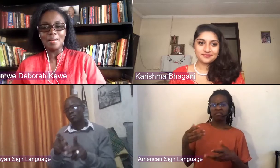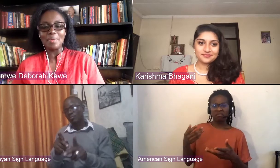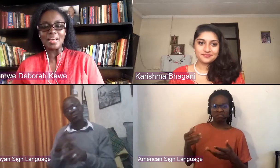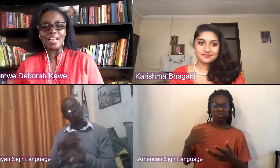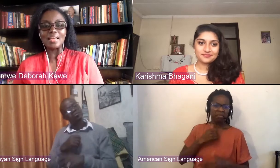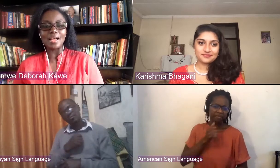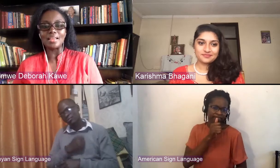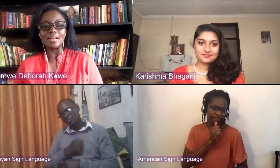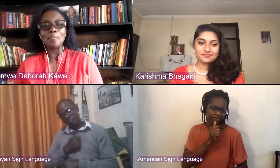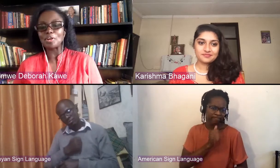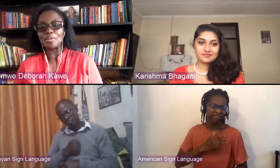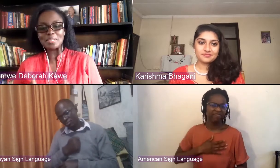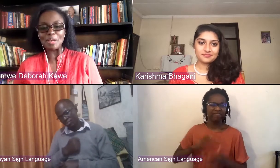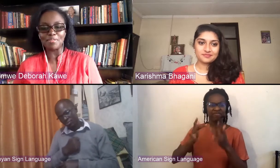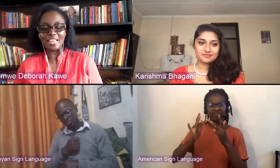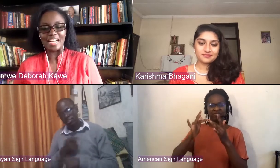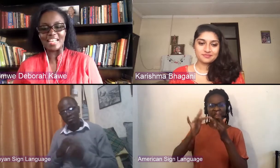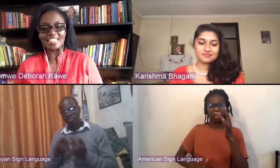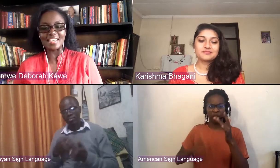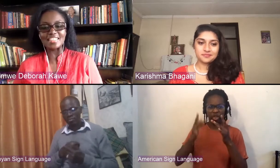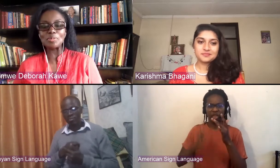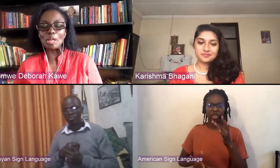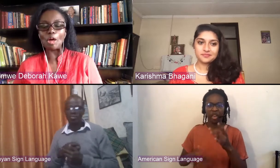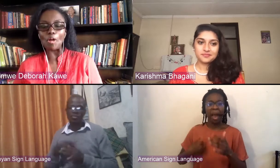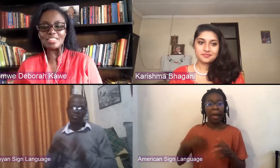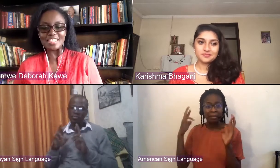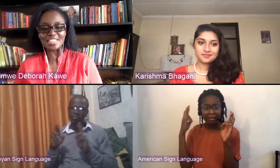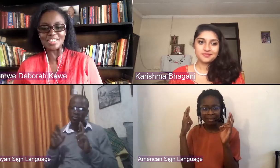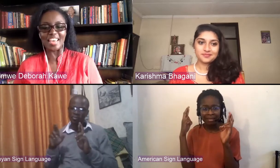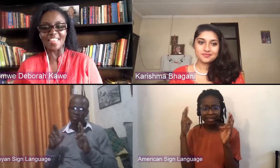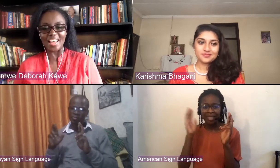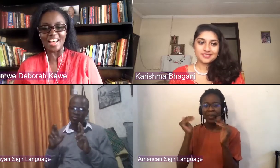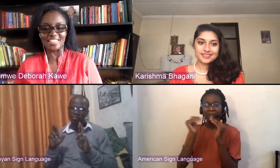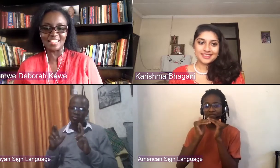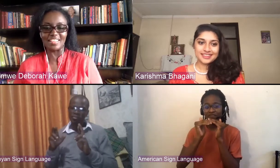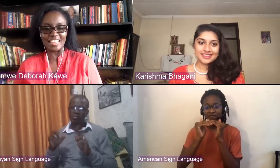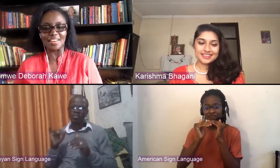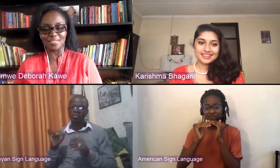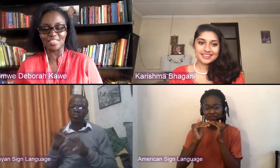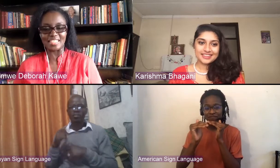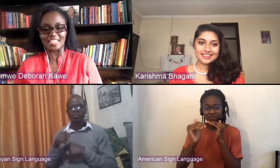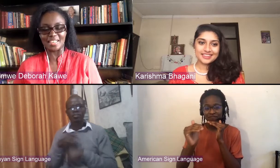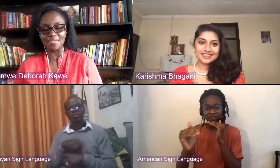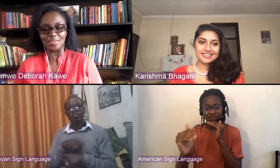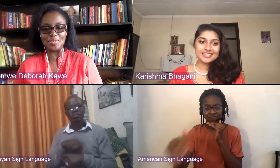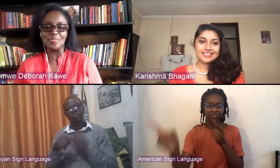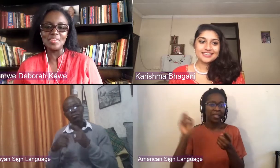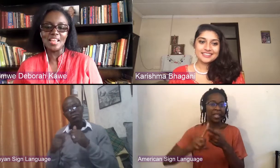but I am crossing my fingers that it will hold it together until the end of this interview.